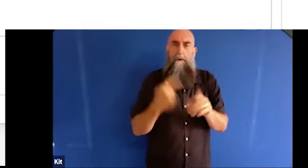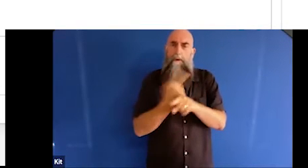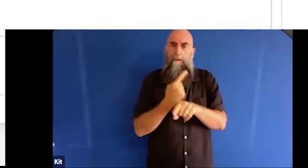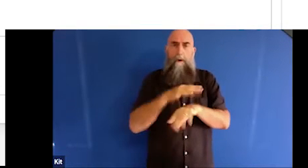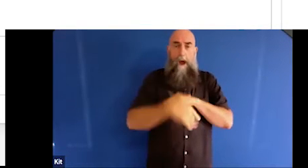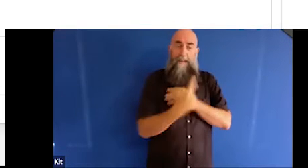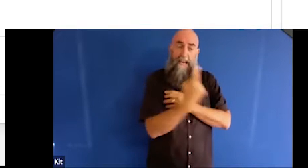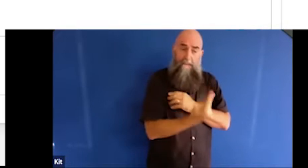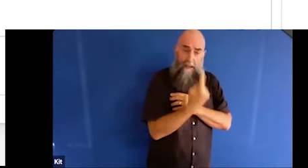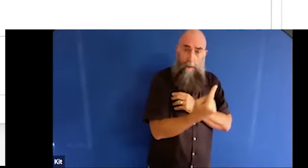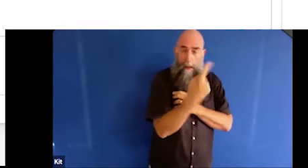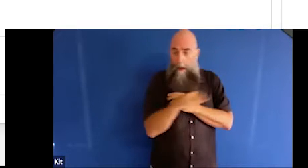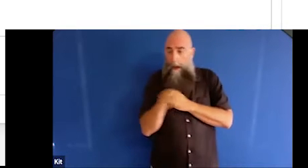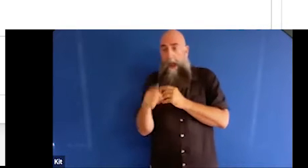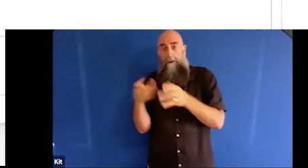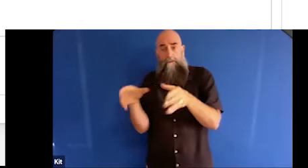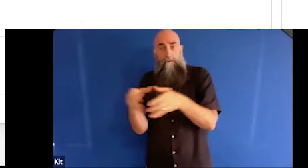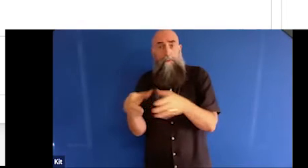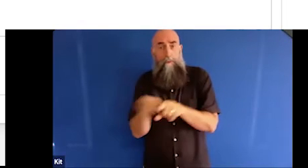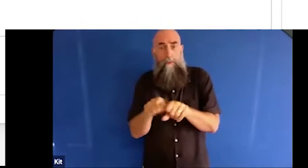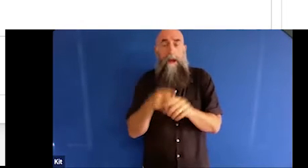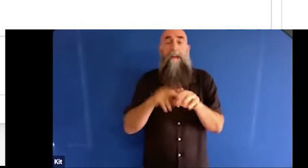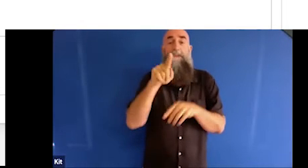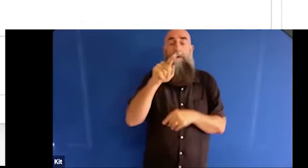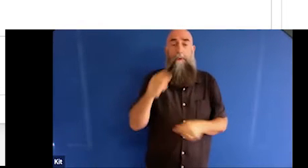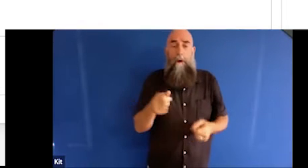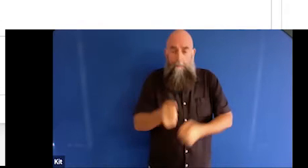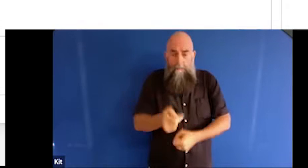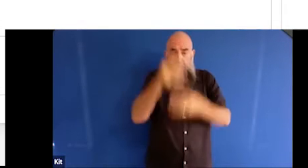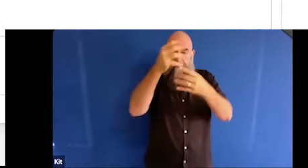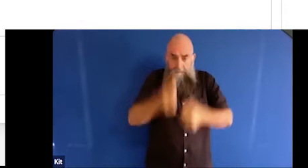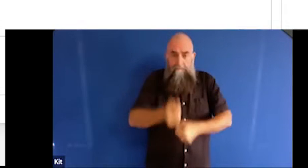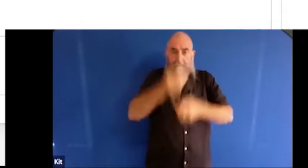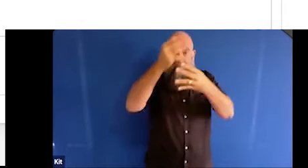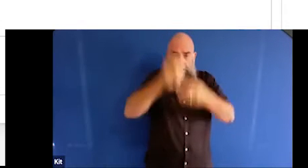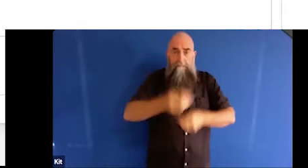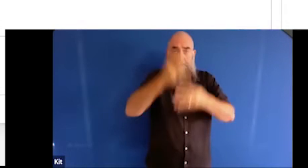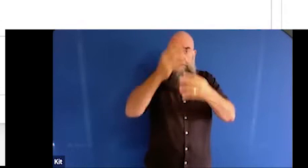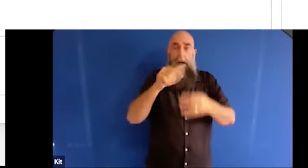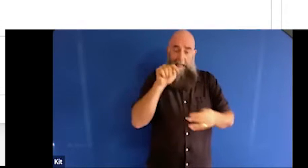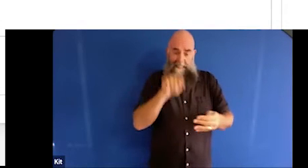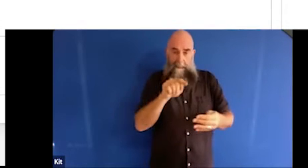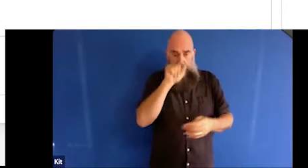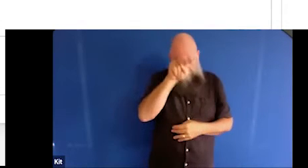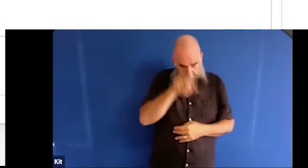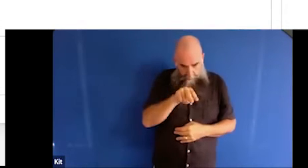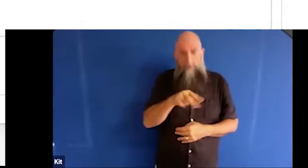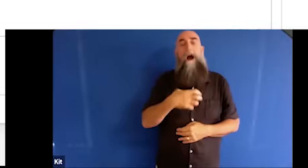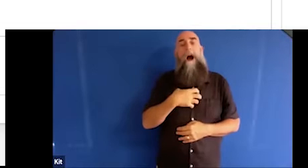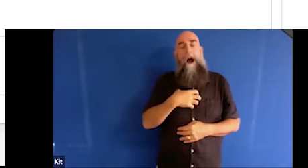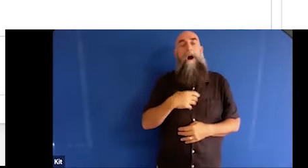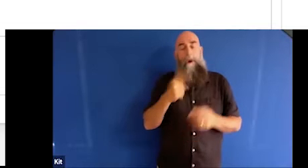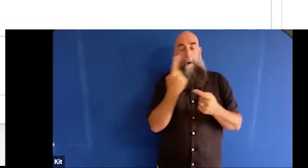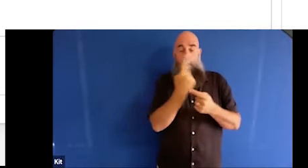if you scroll down you will see how it is assessed and all the information for the